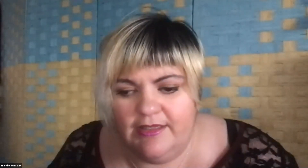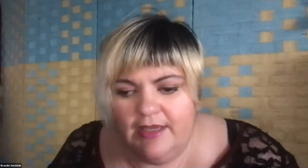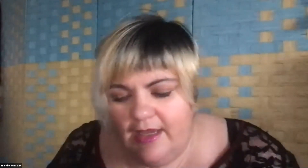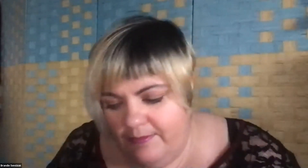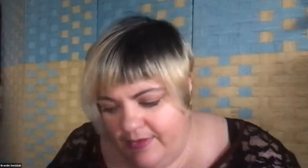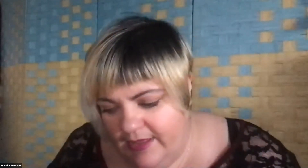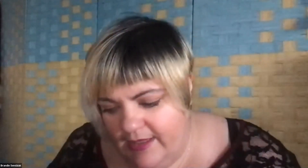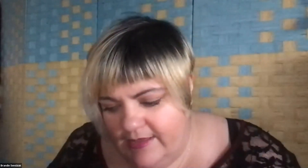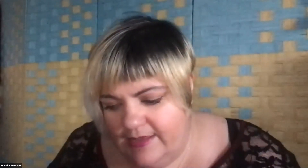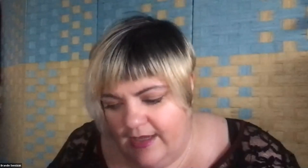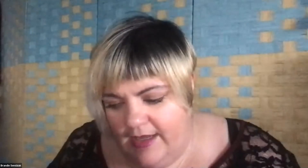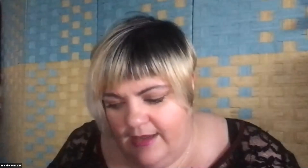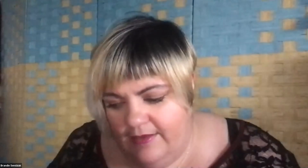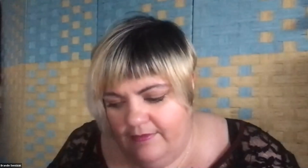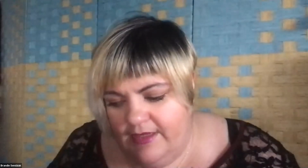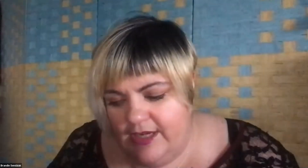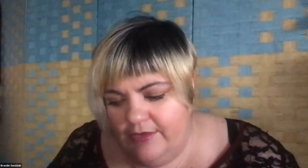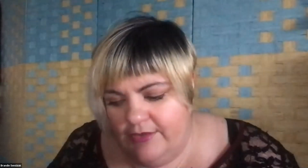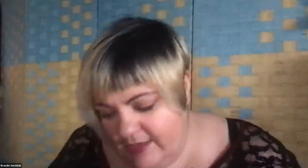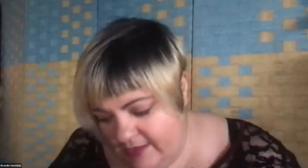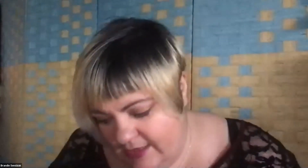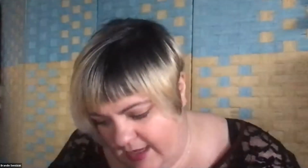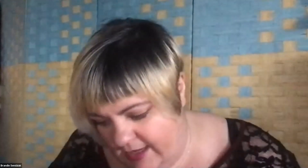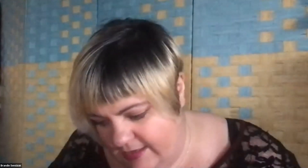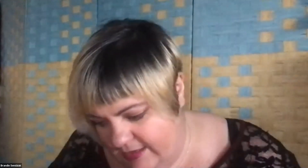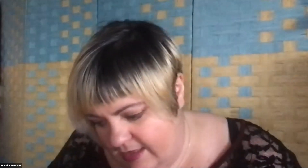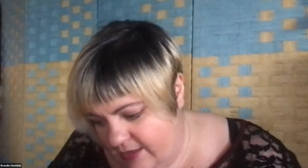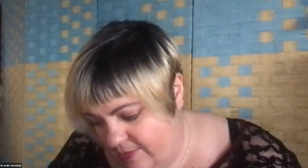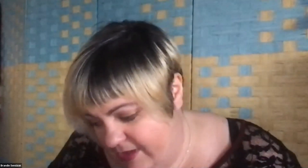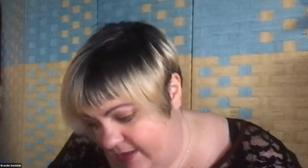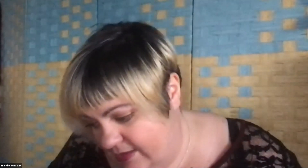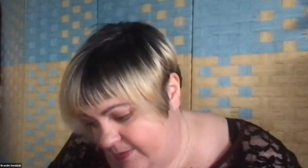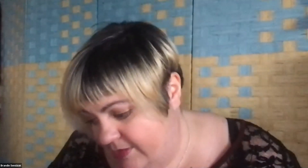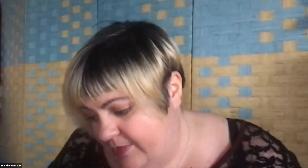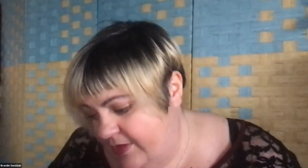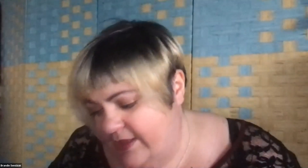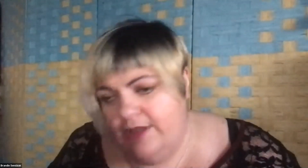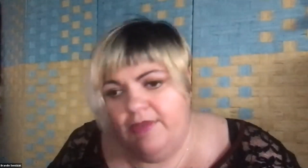in Law School and you're interested in volunteering to